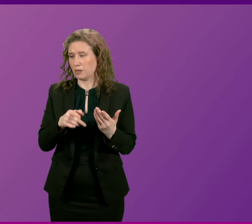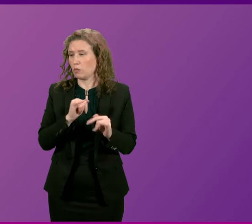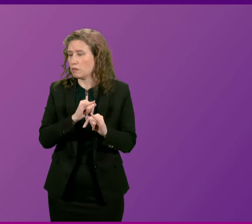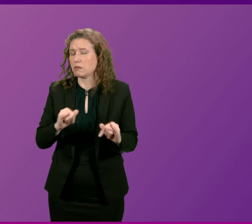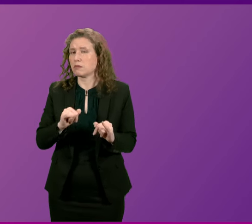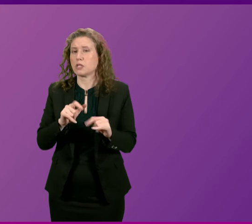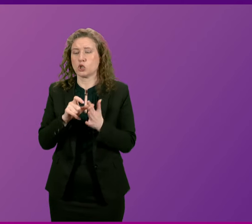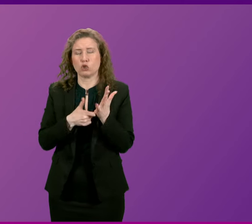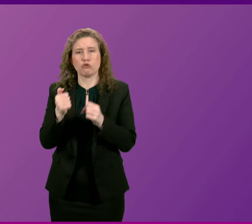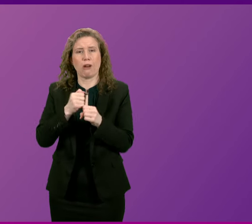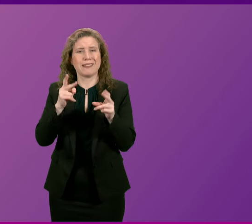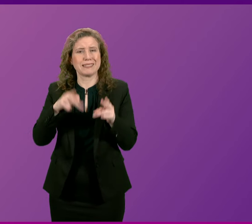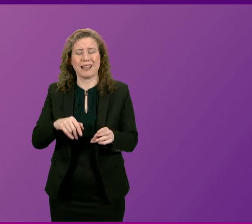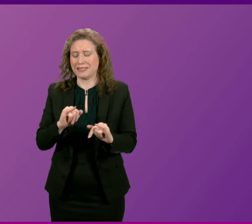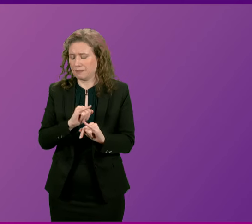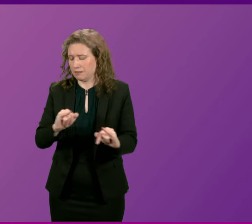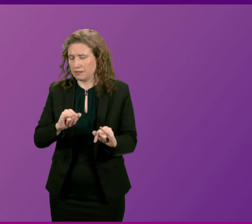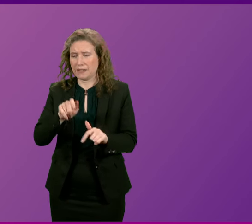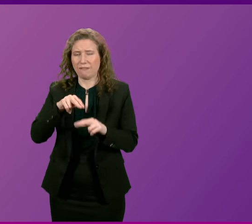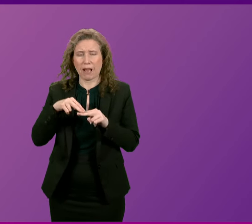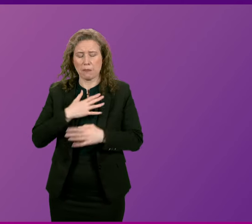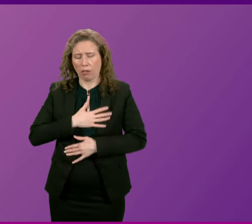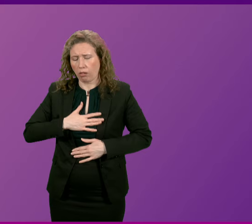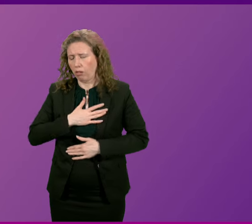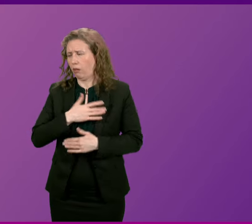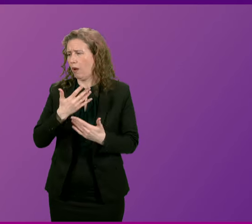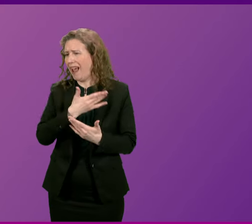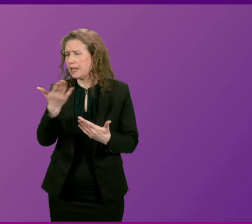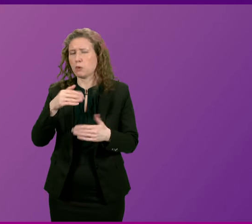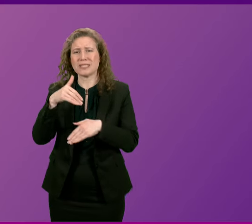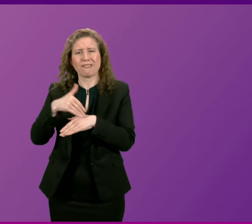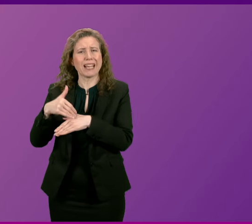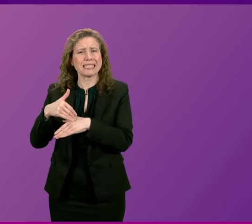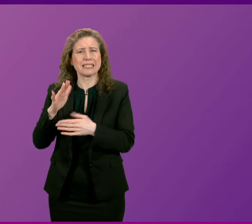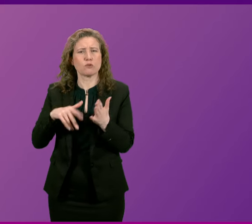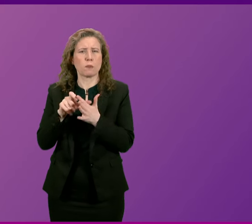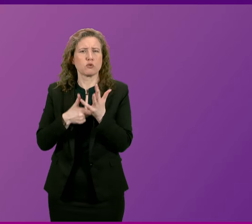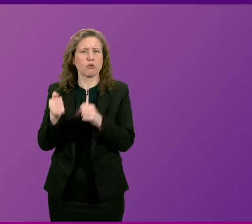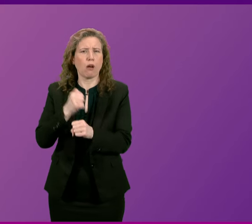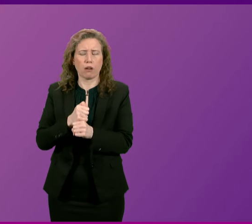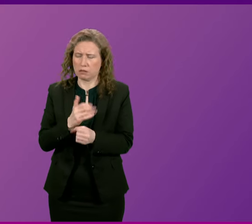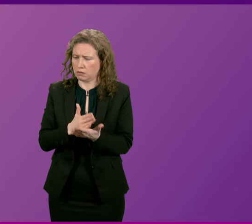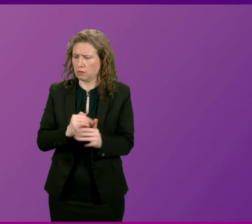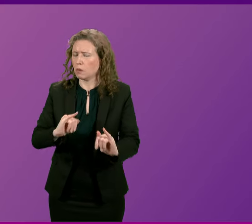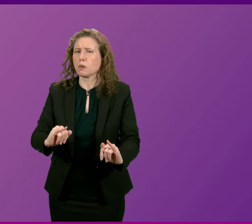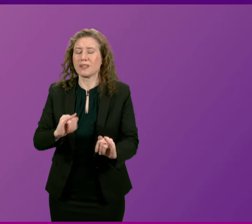drug deaths and the loss to families who are affected. That is a national problem